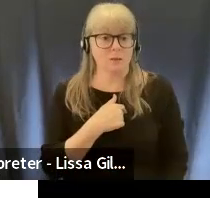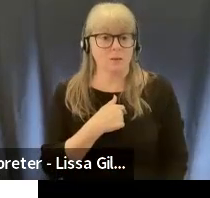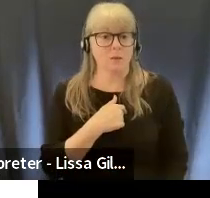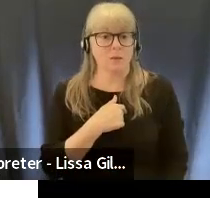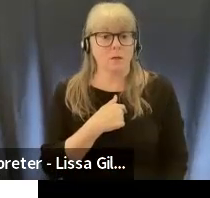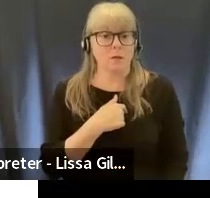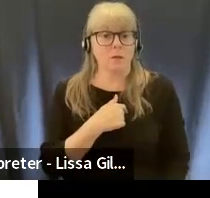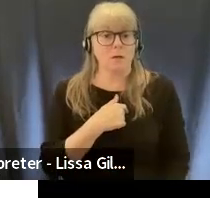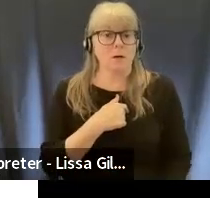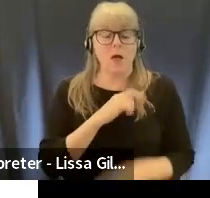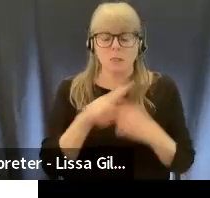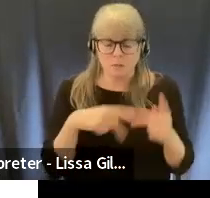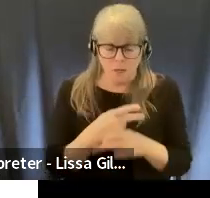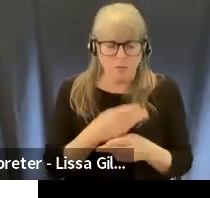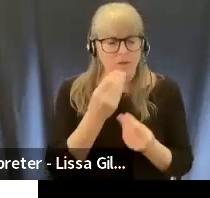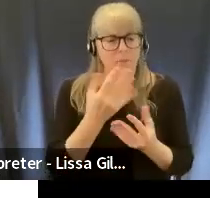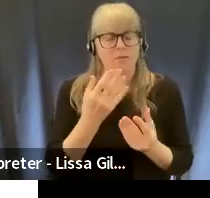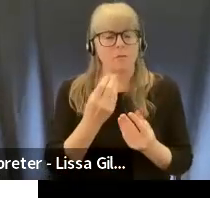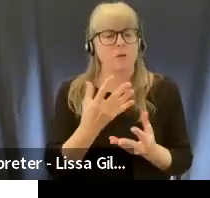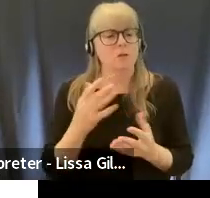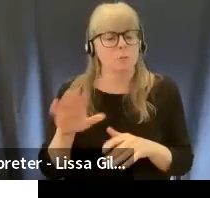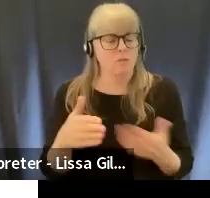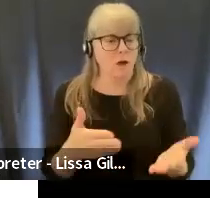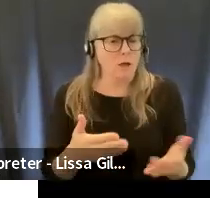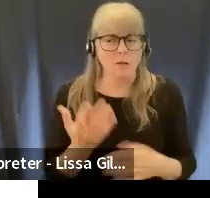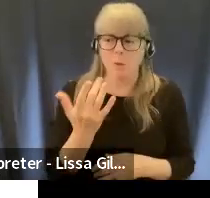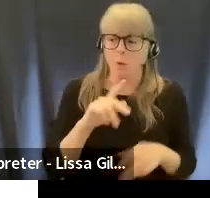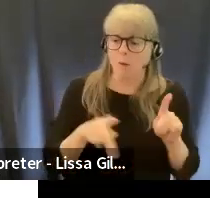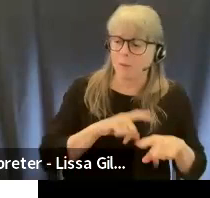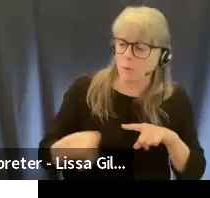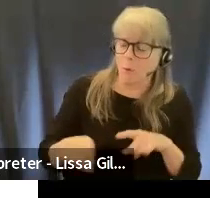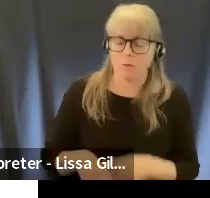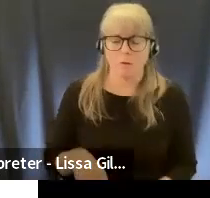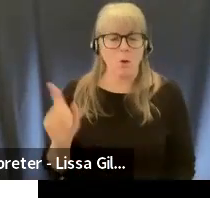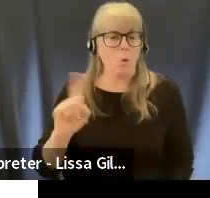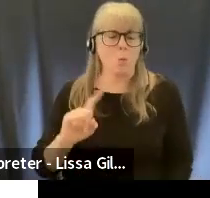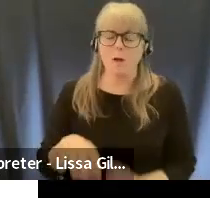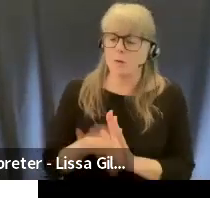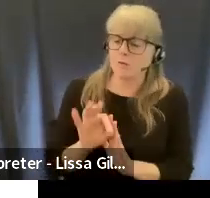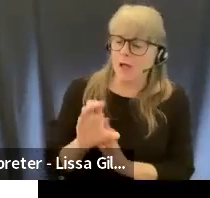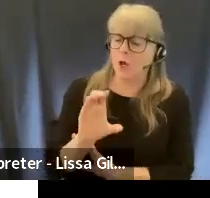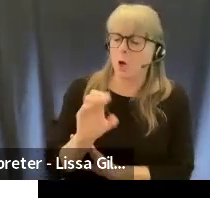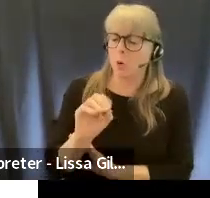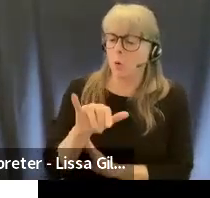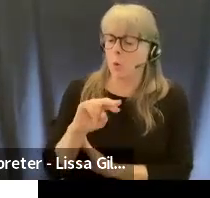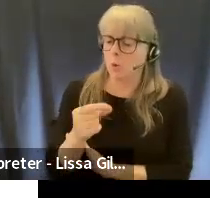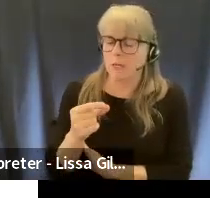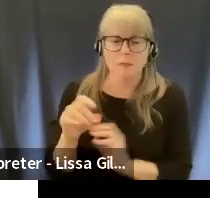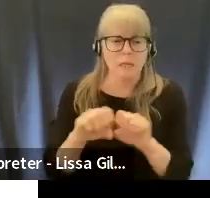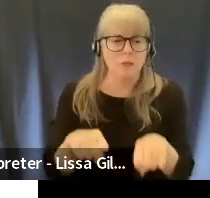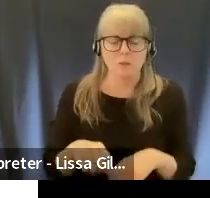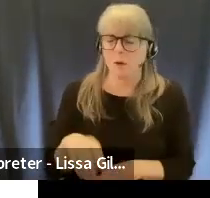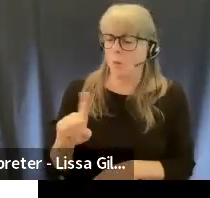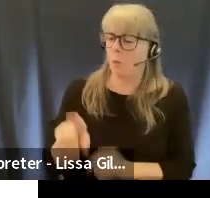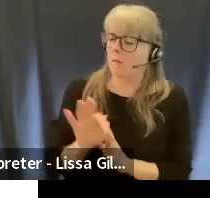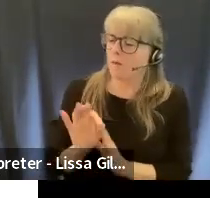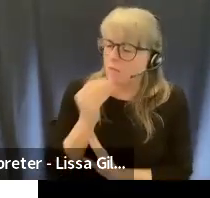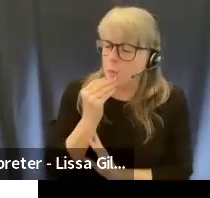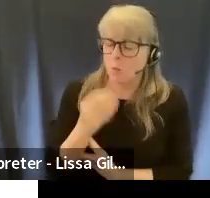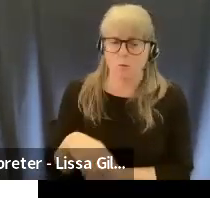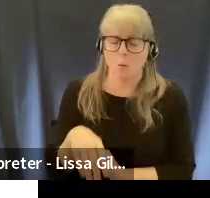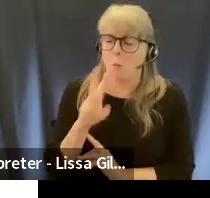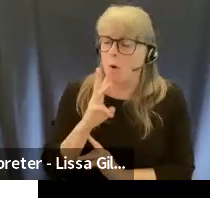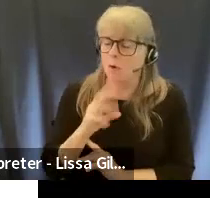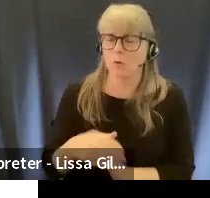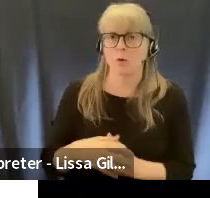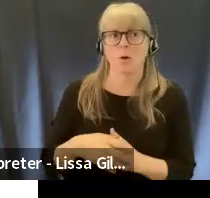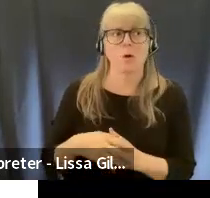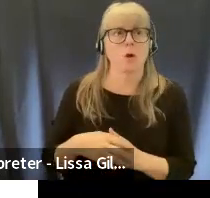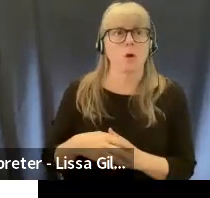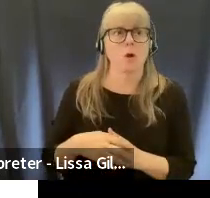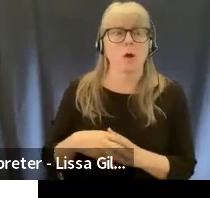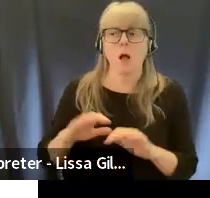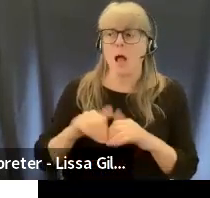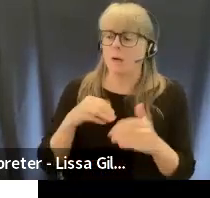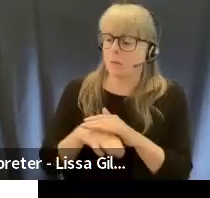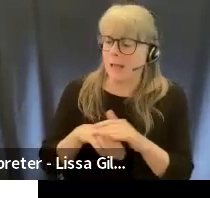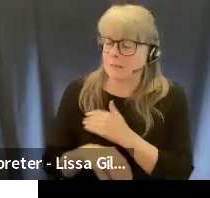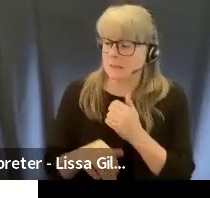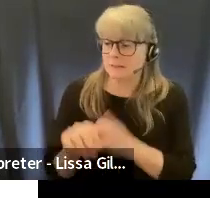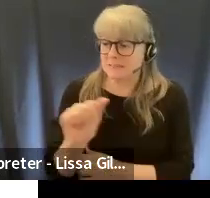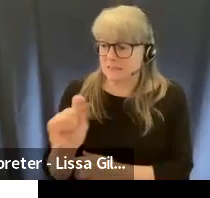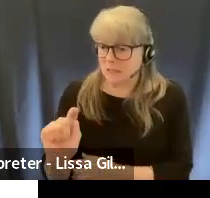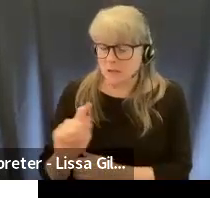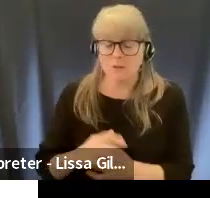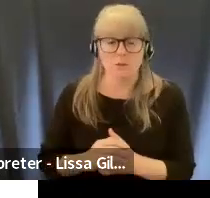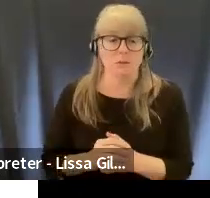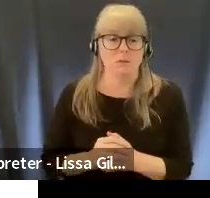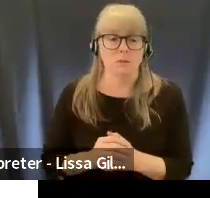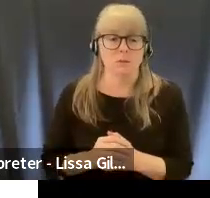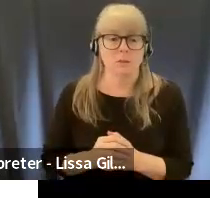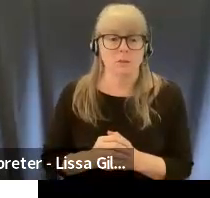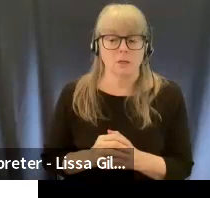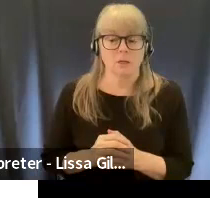And provided, calls and information to us as to how people the types of information that they provide, which includes where can you find cool and stations or food or water?